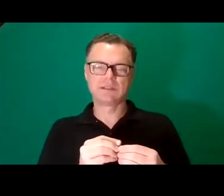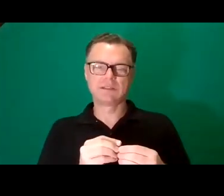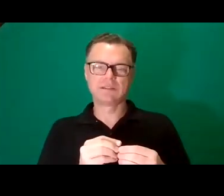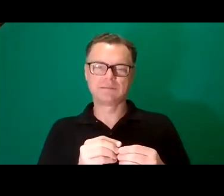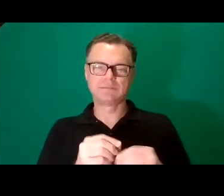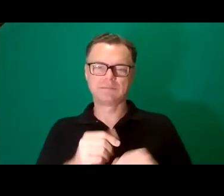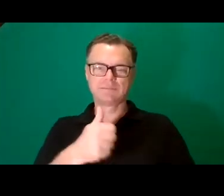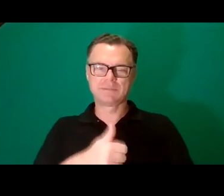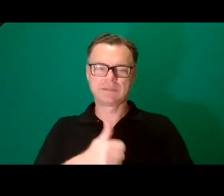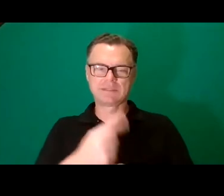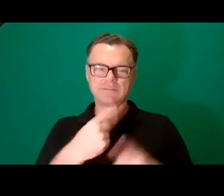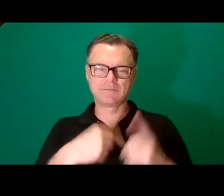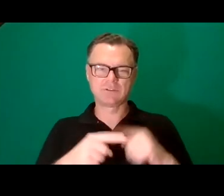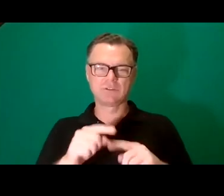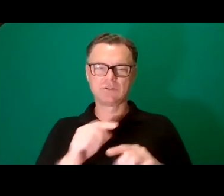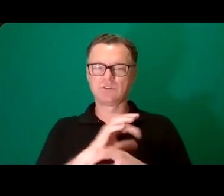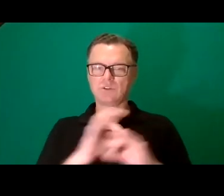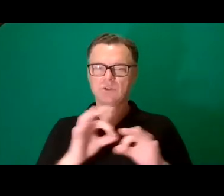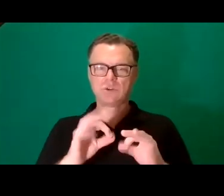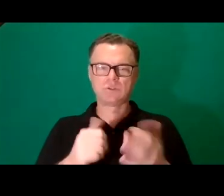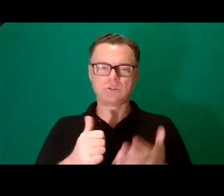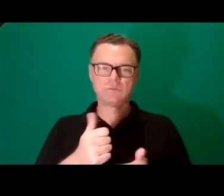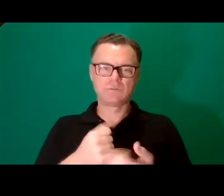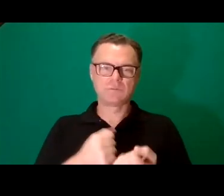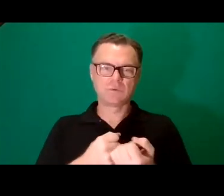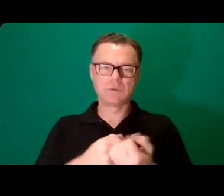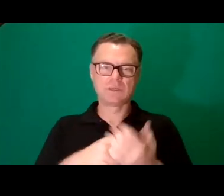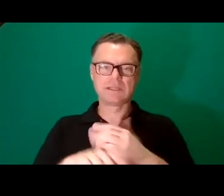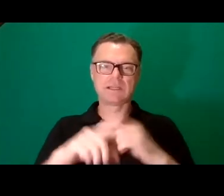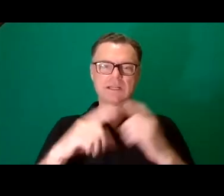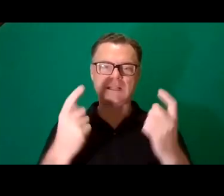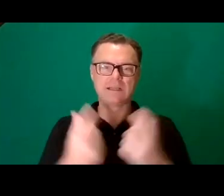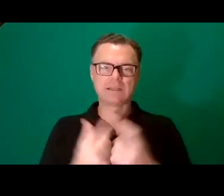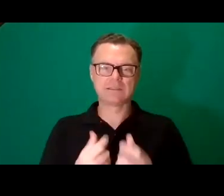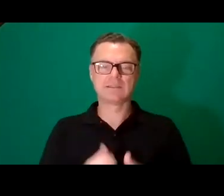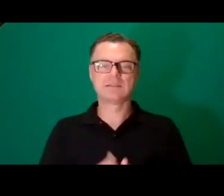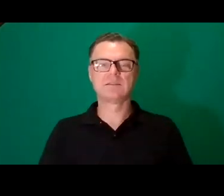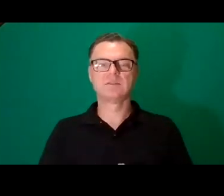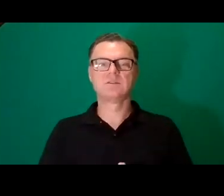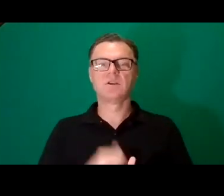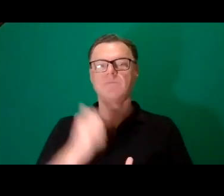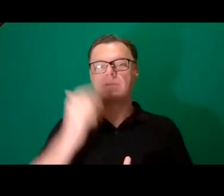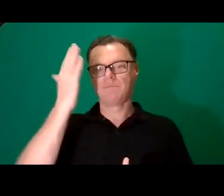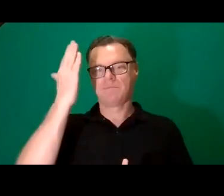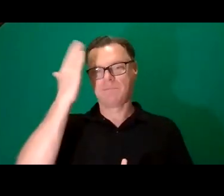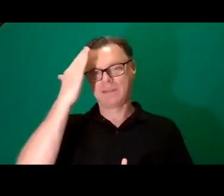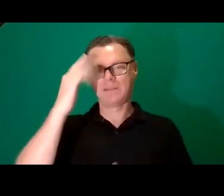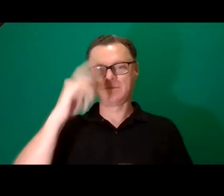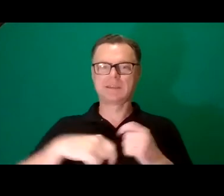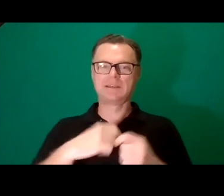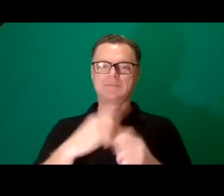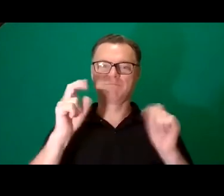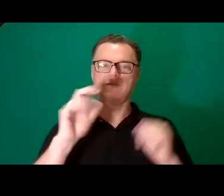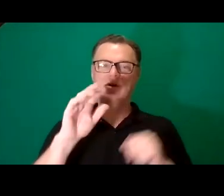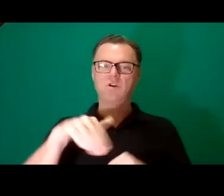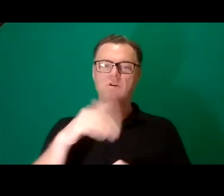classroom whatsoever, so she kind of stepped up to become my teacher at home. She worked